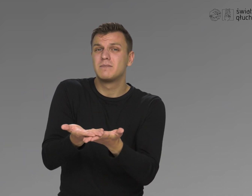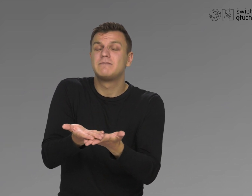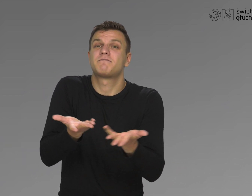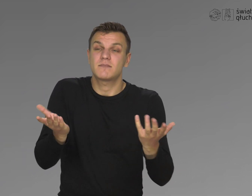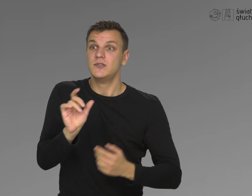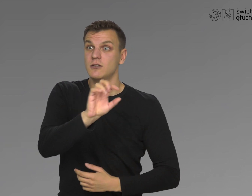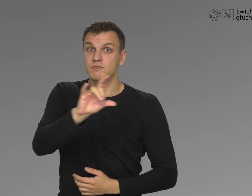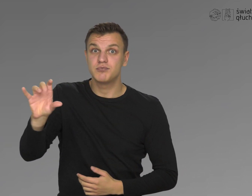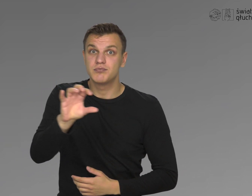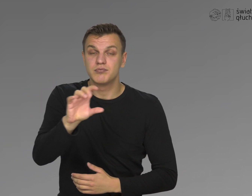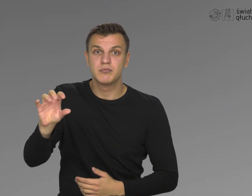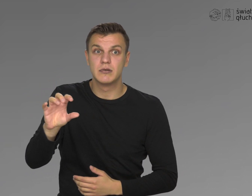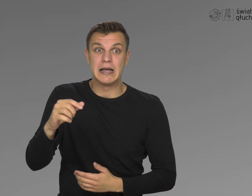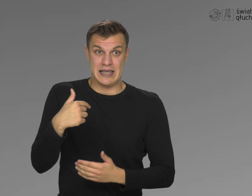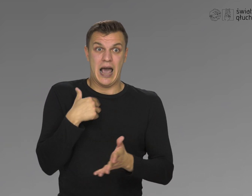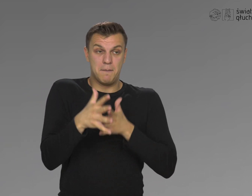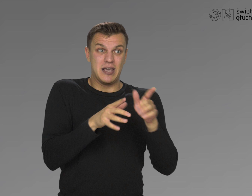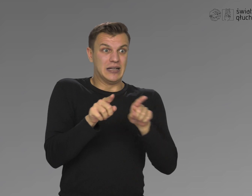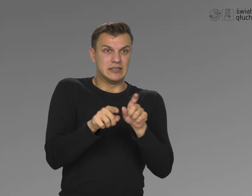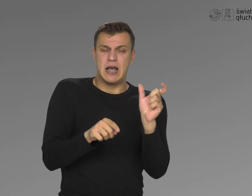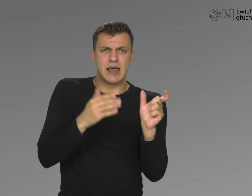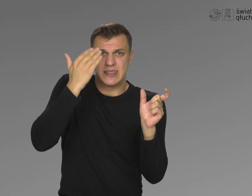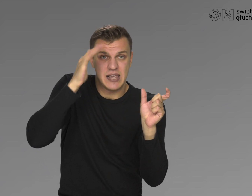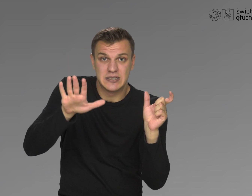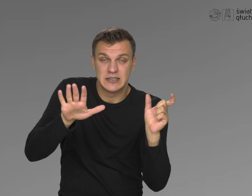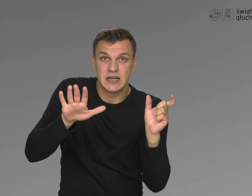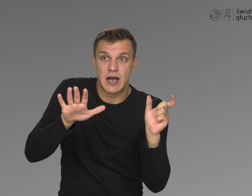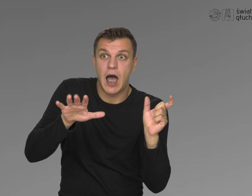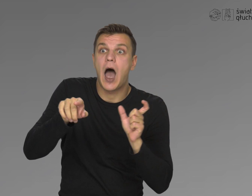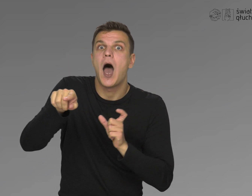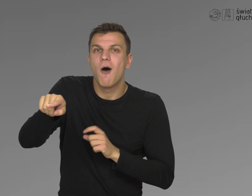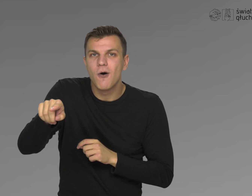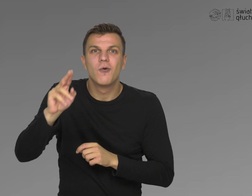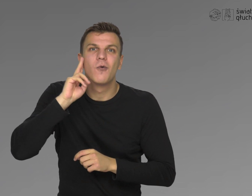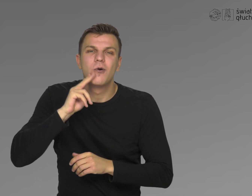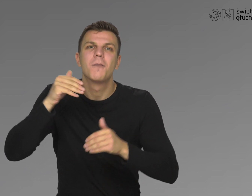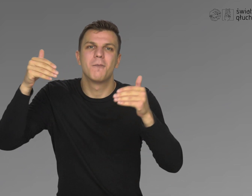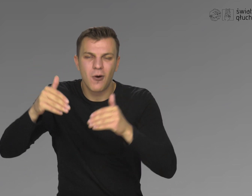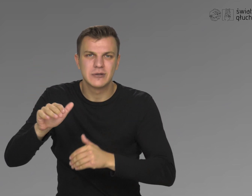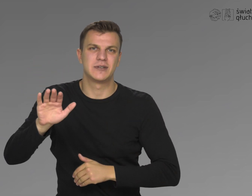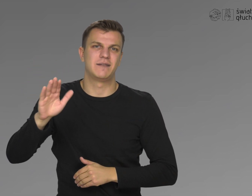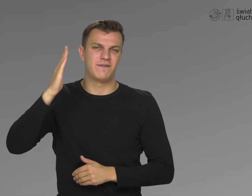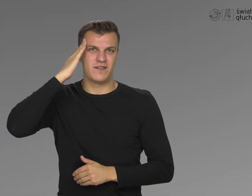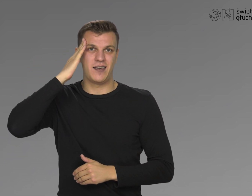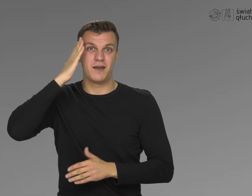Because the Deaf person might already know a sign for that word,